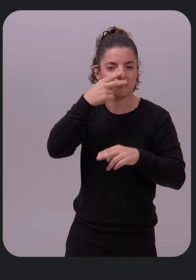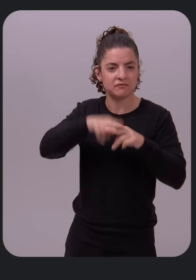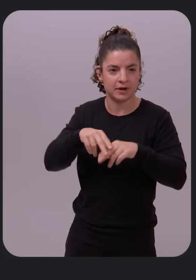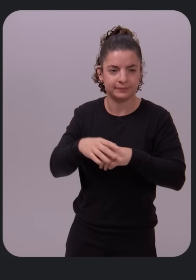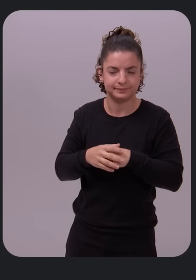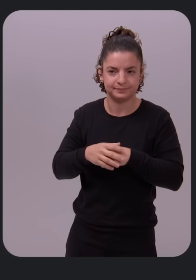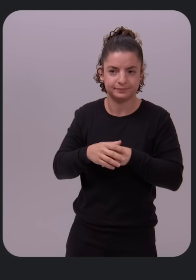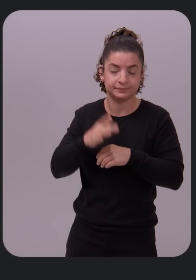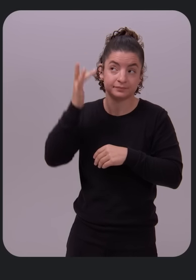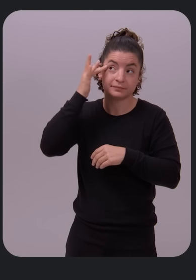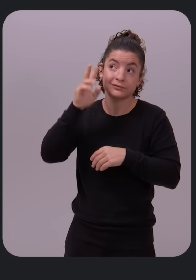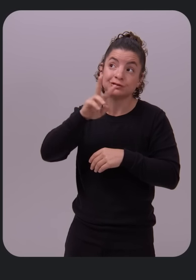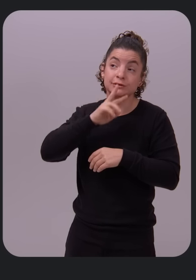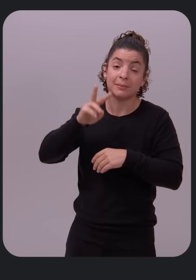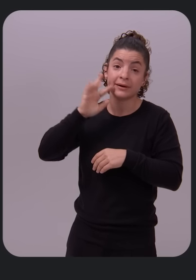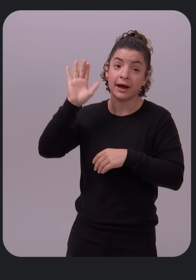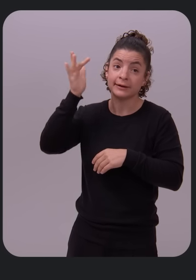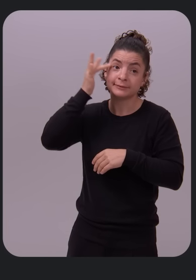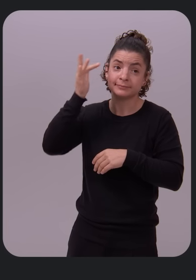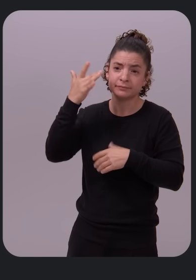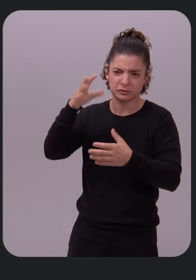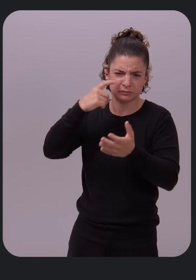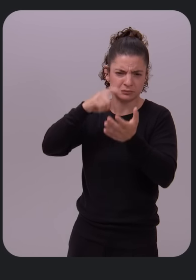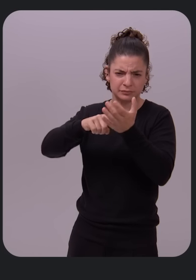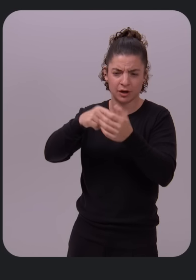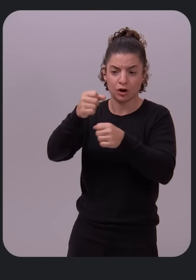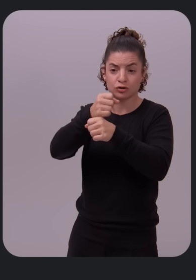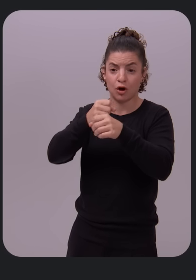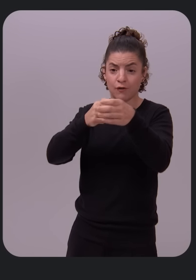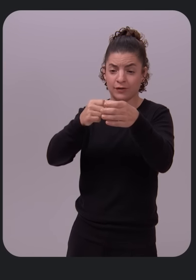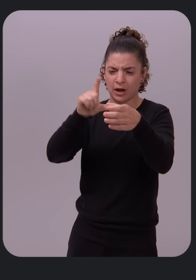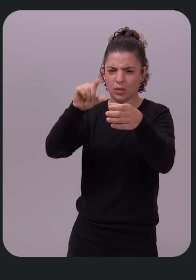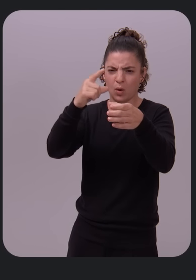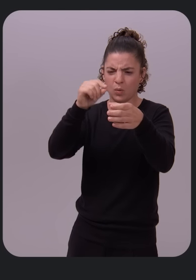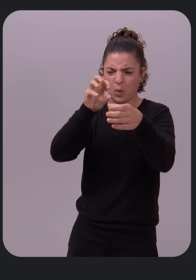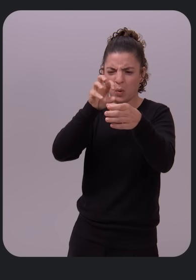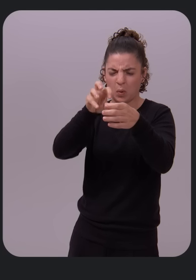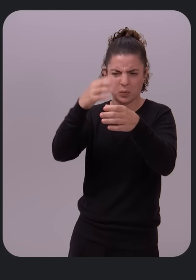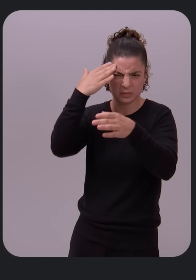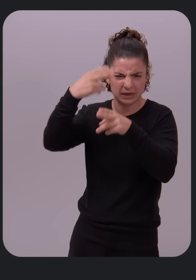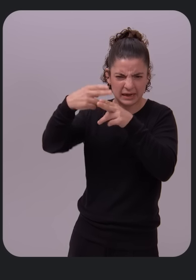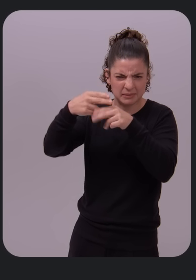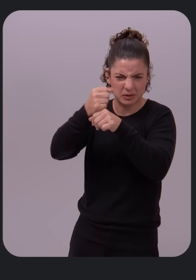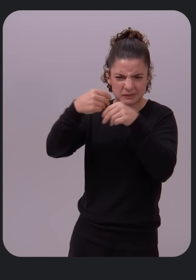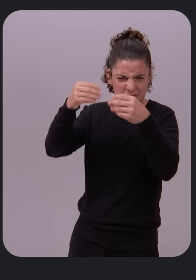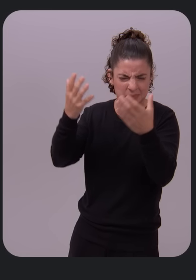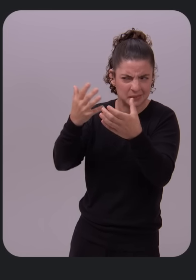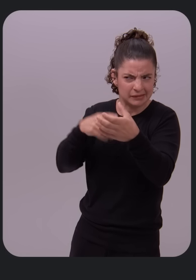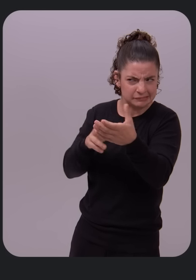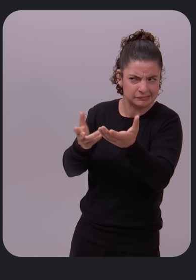Gemini, what was the name of the coffee shop on the cup I had earlier?